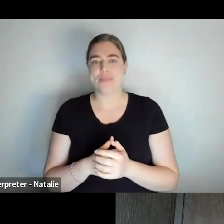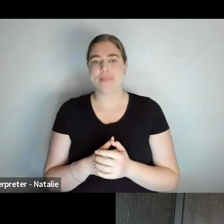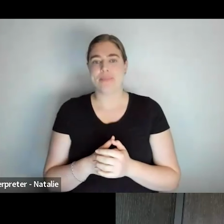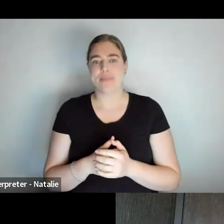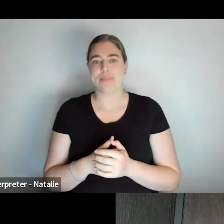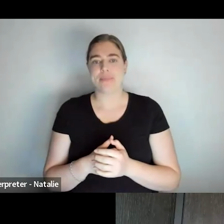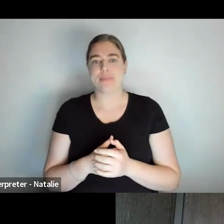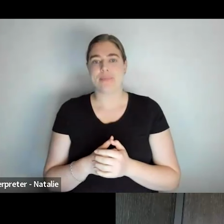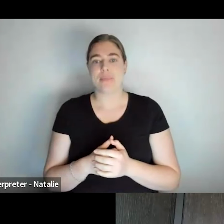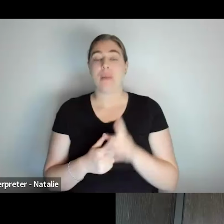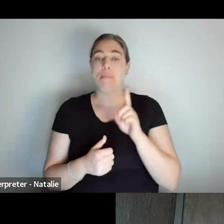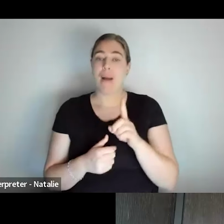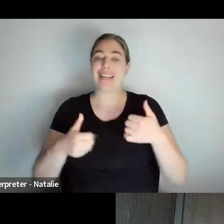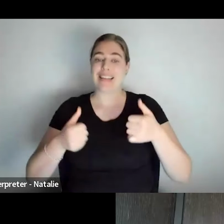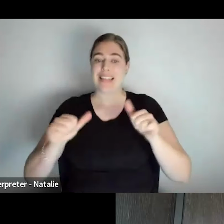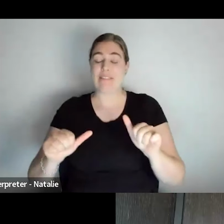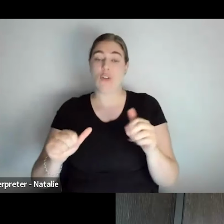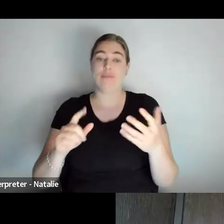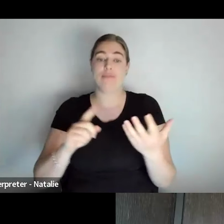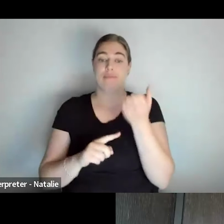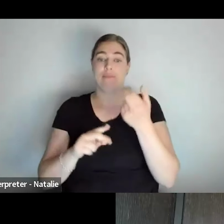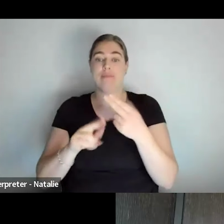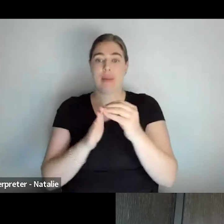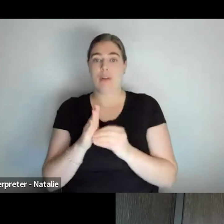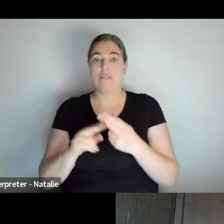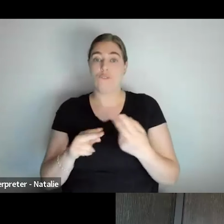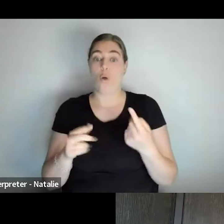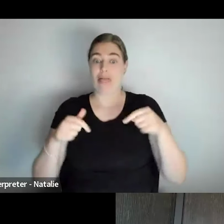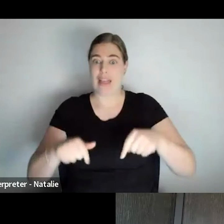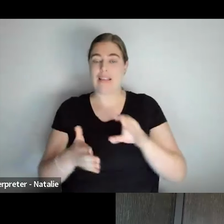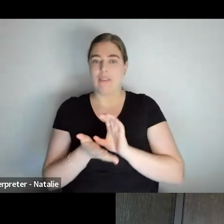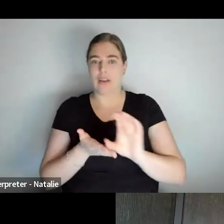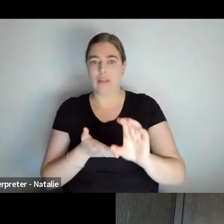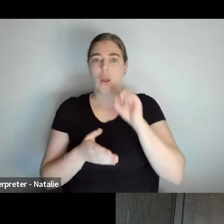Successful recipients of this investment will enter into bespoke investment agreements that